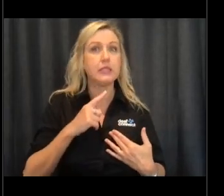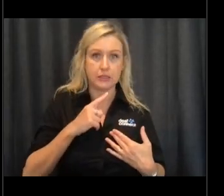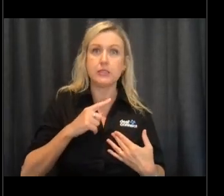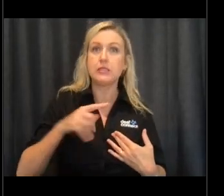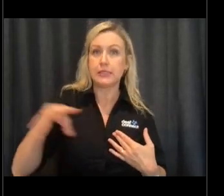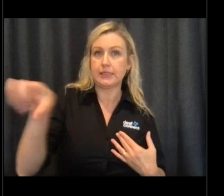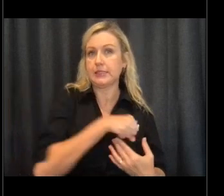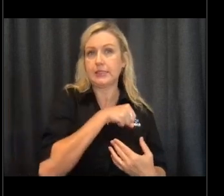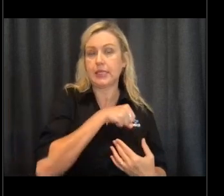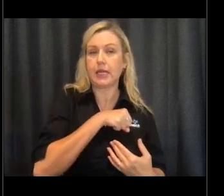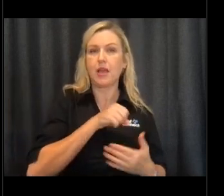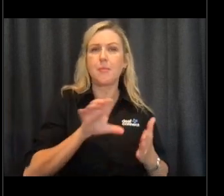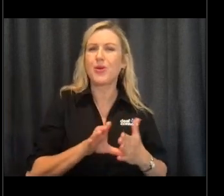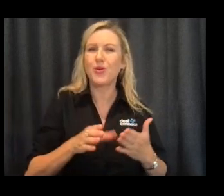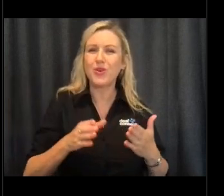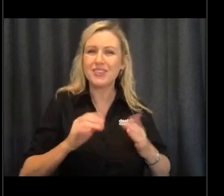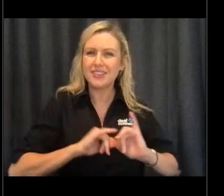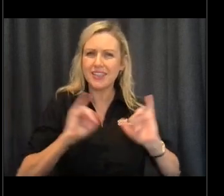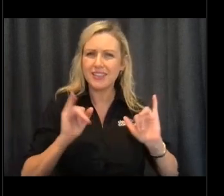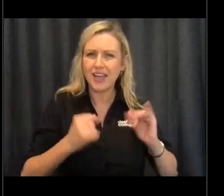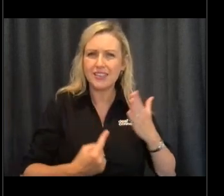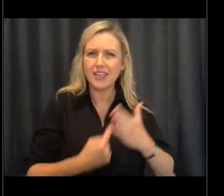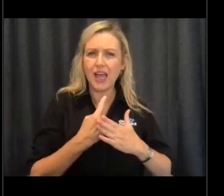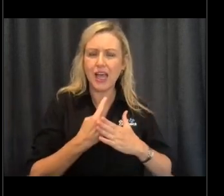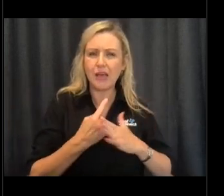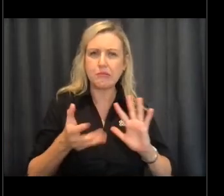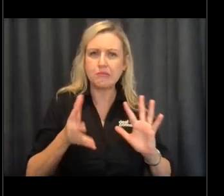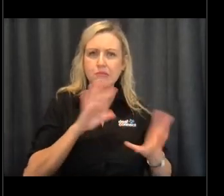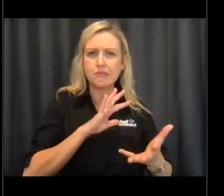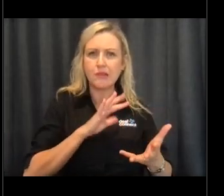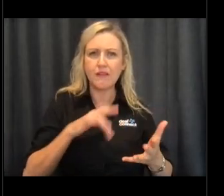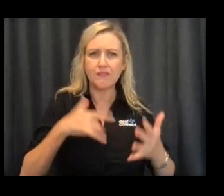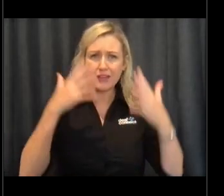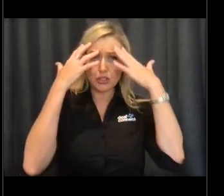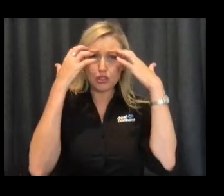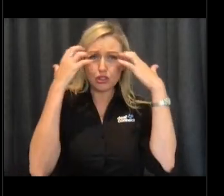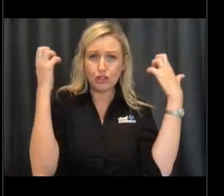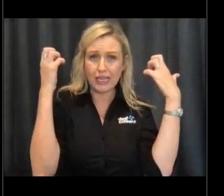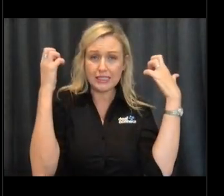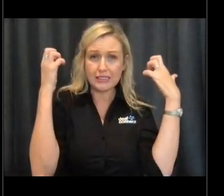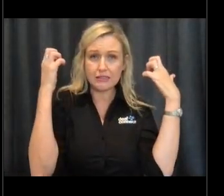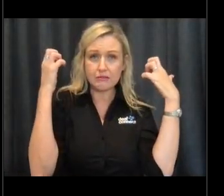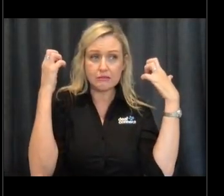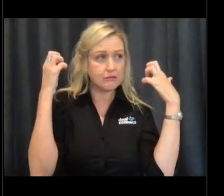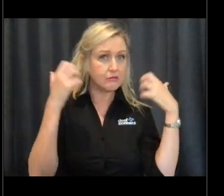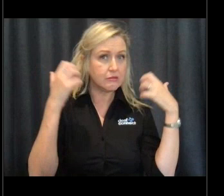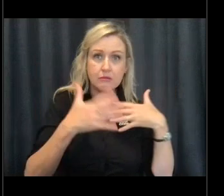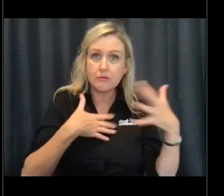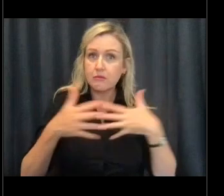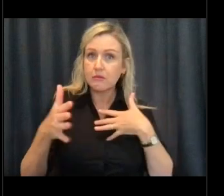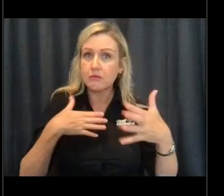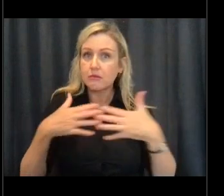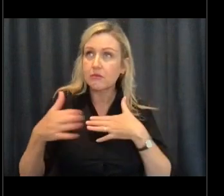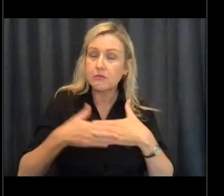a disaster it's very stressful. You're dealing with the insurer. You're dealing with the local council.